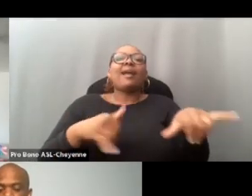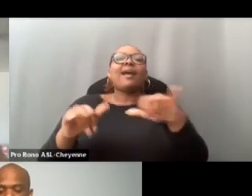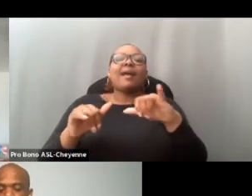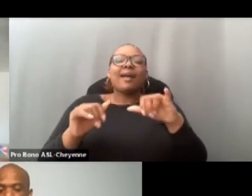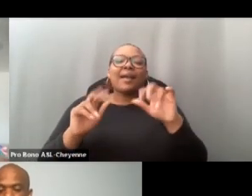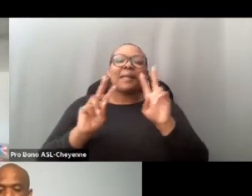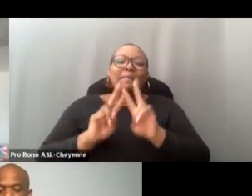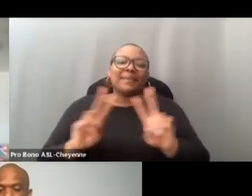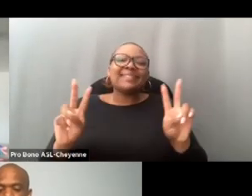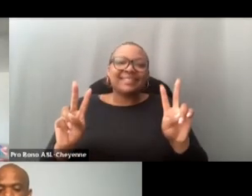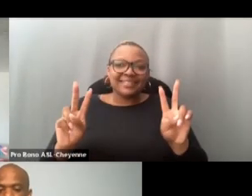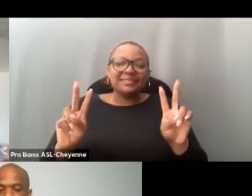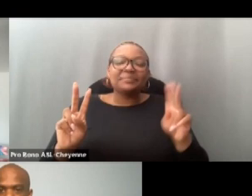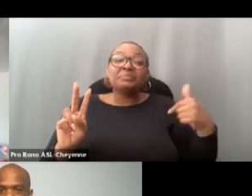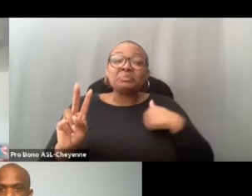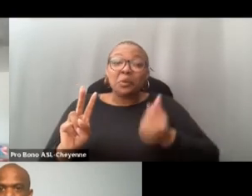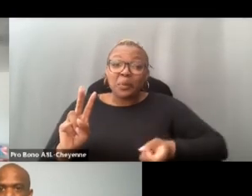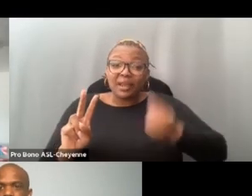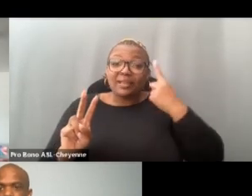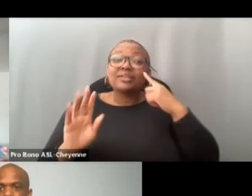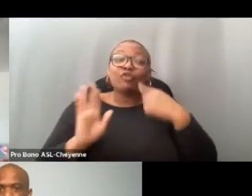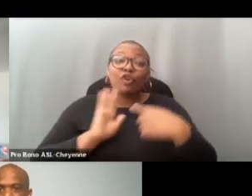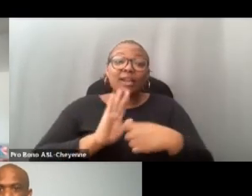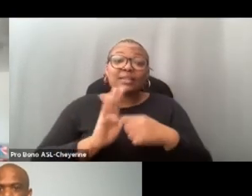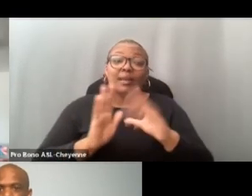And so that means, for example, in our concerts